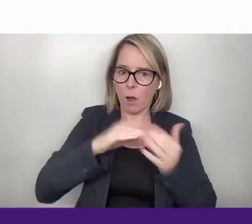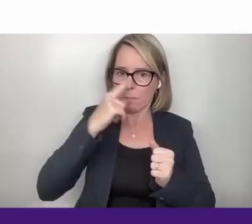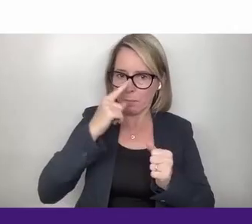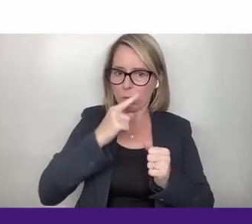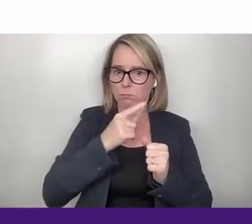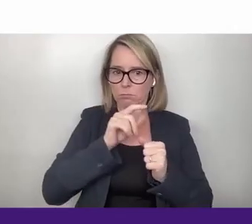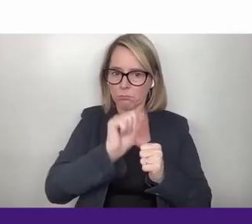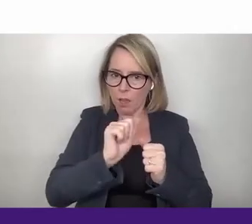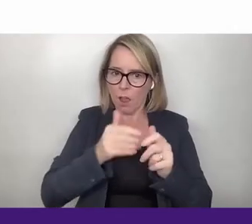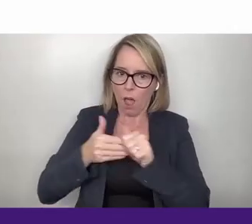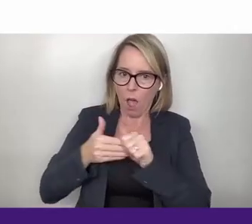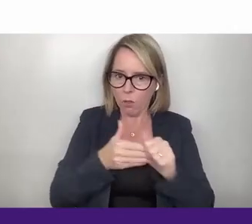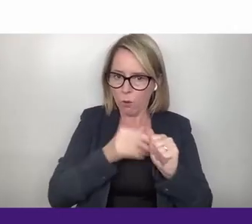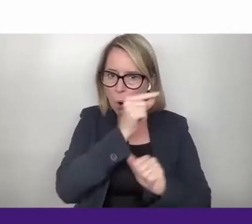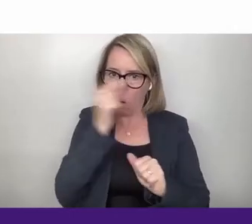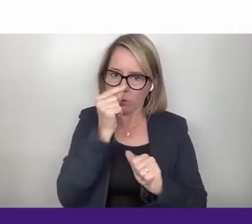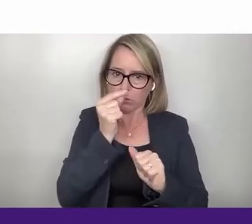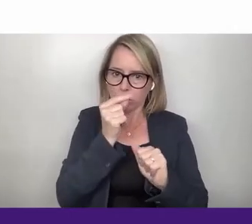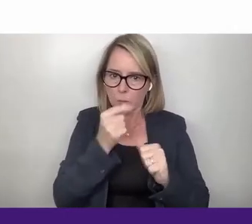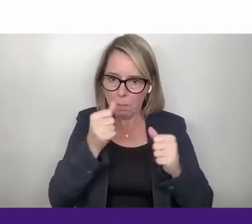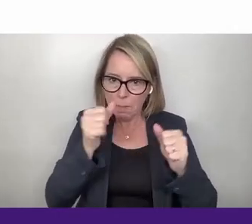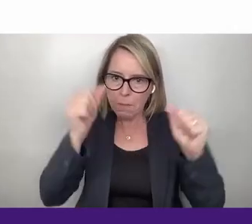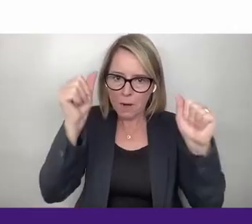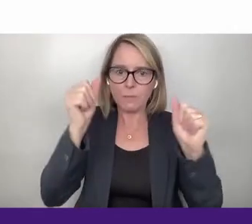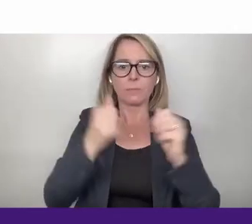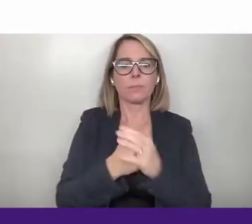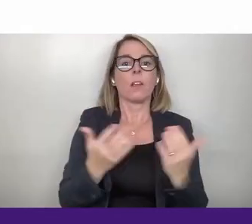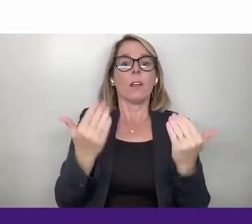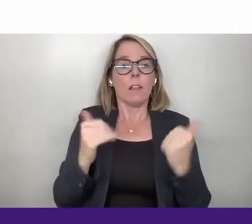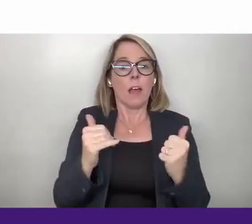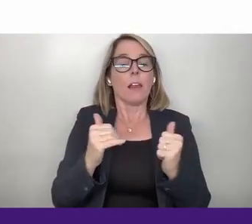and Professor Julian Trollor from the Centre of Excellence in Intellectual Disability Health.